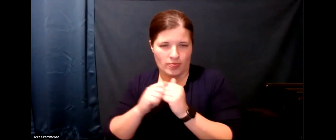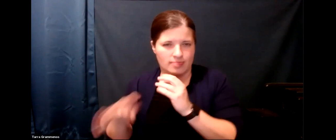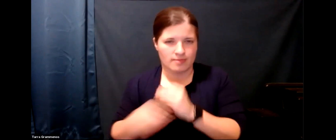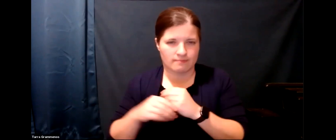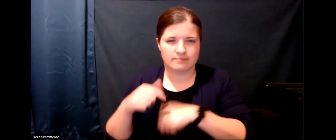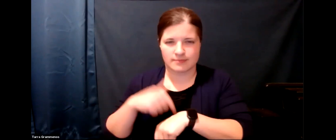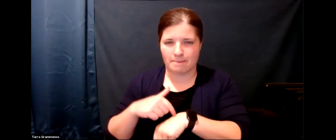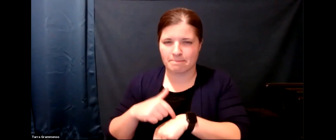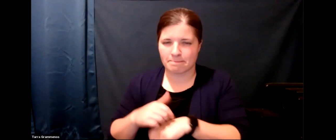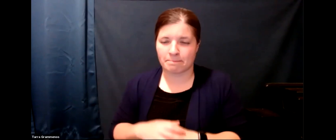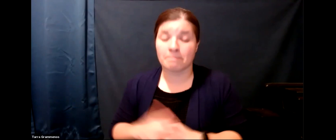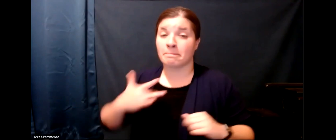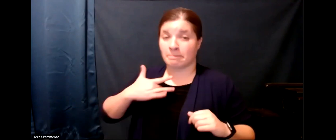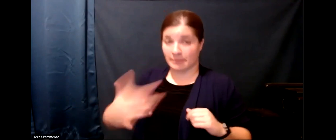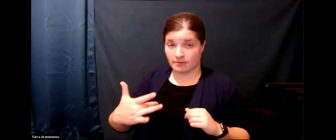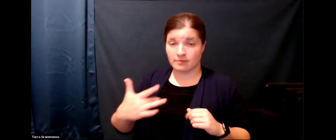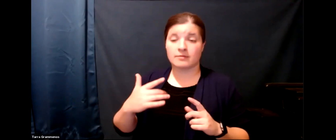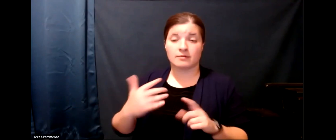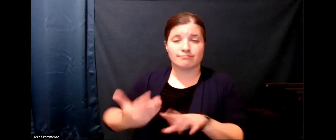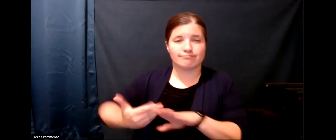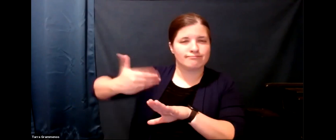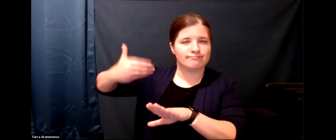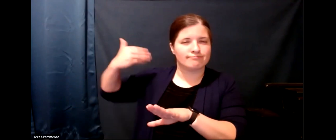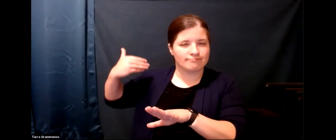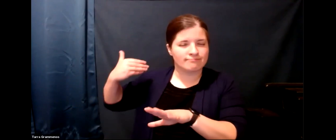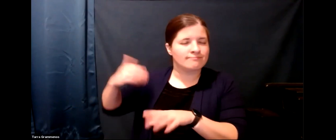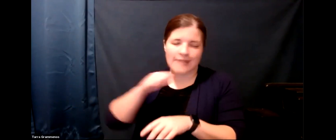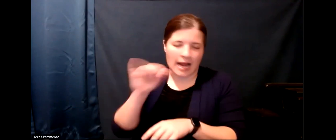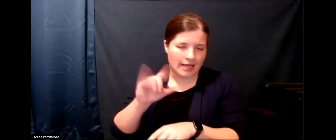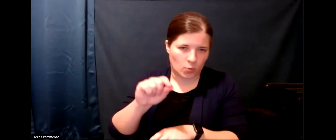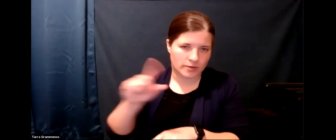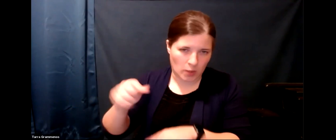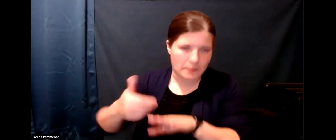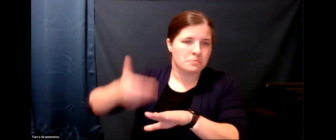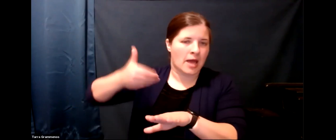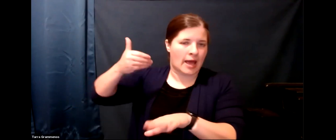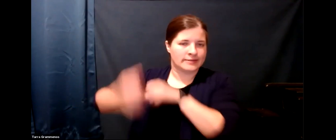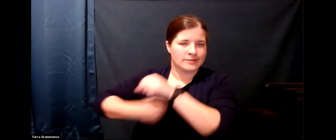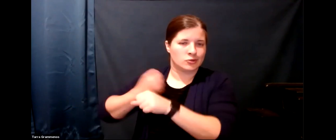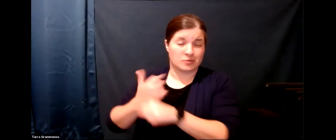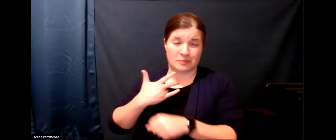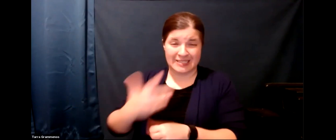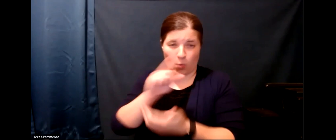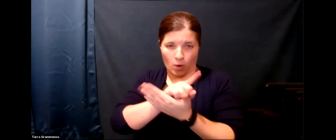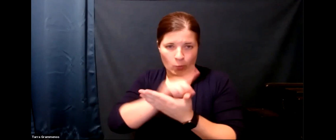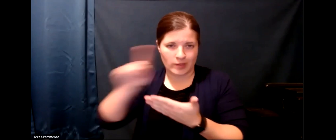Normal -- normally, in years unlike 2020, we have seven days, just seven days.